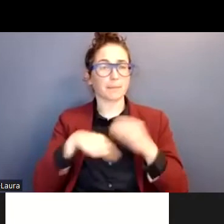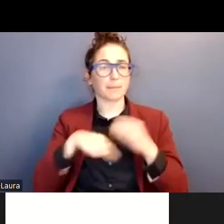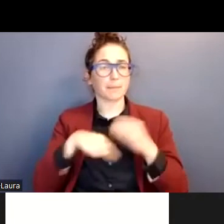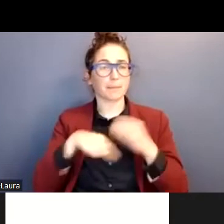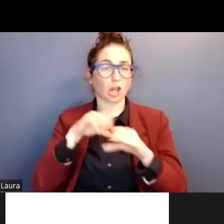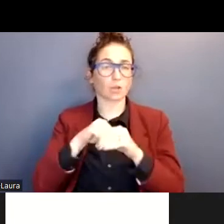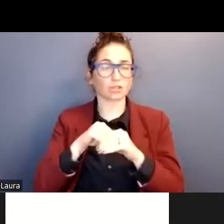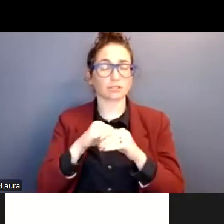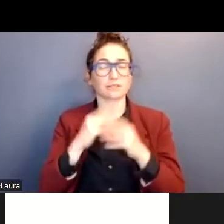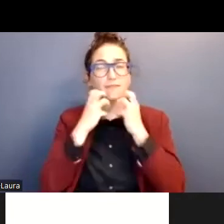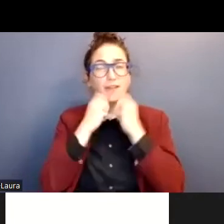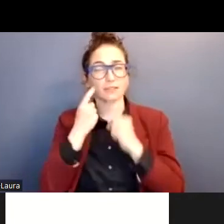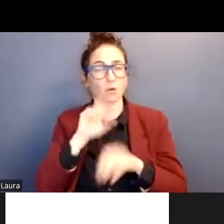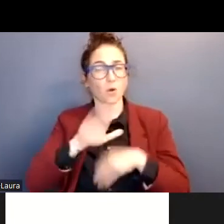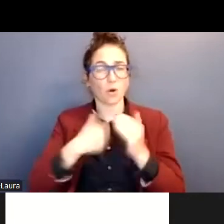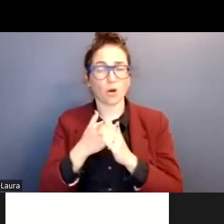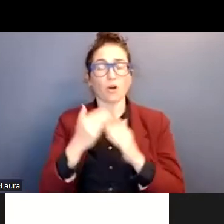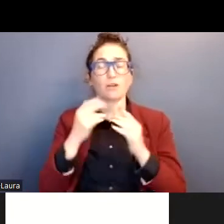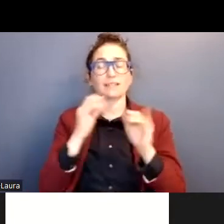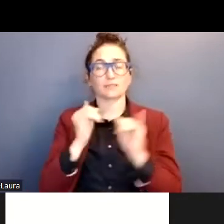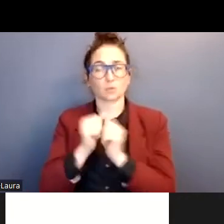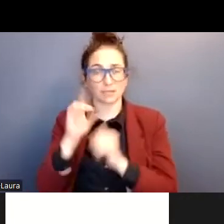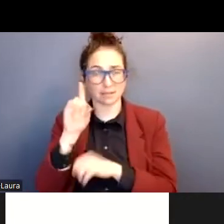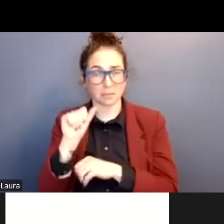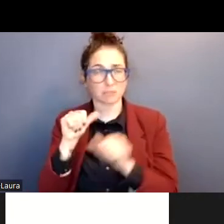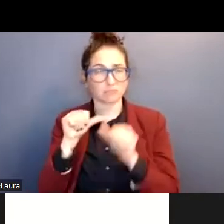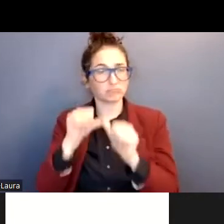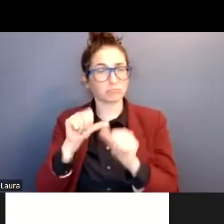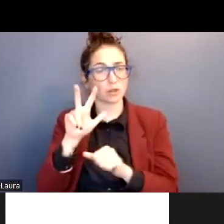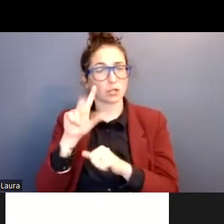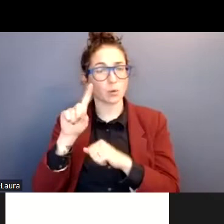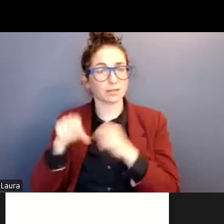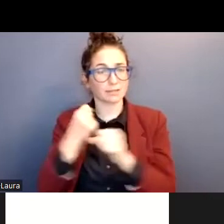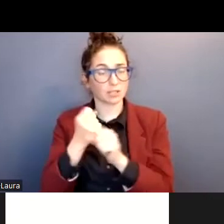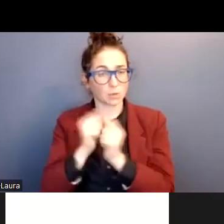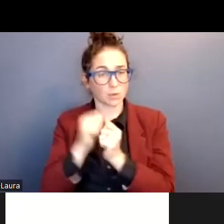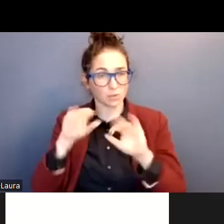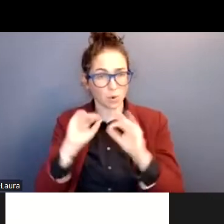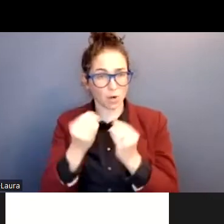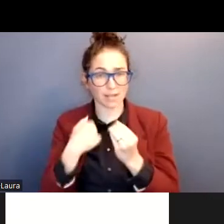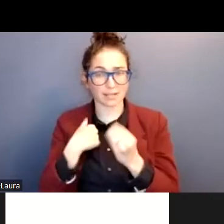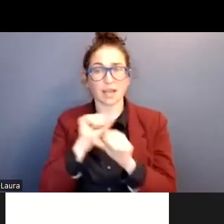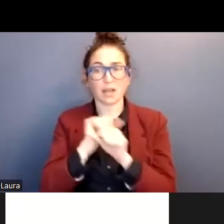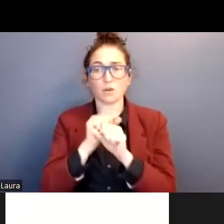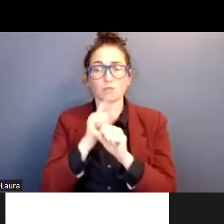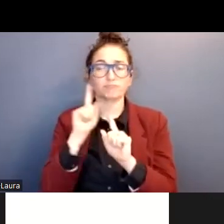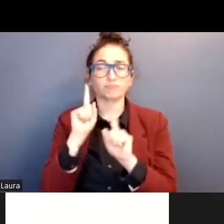with disabilities. During my 31 years with the organization, I have worked side by side with numerous adults with